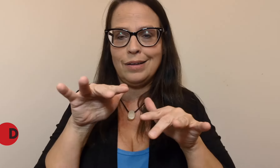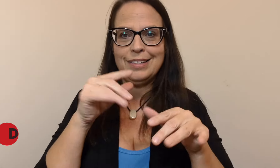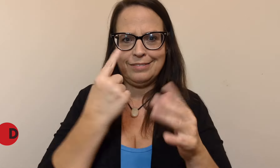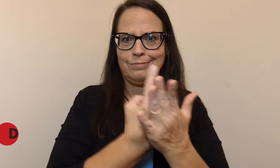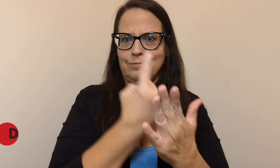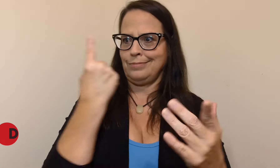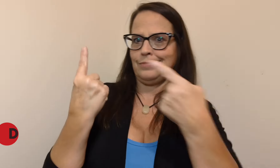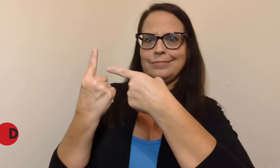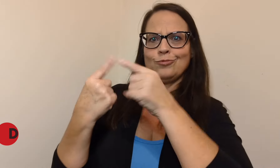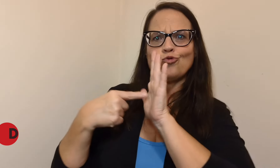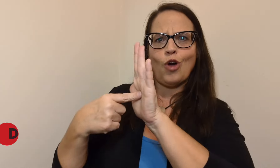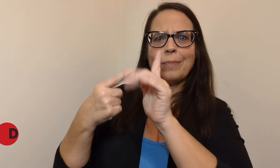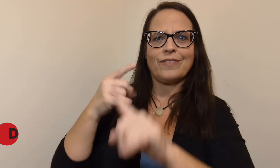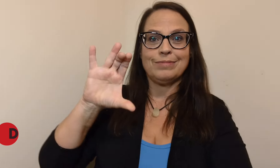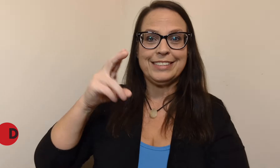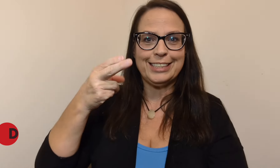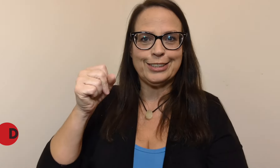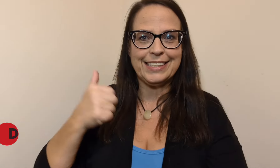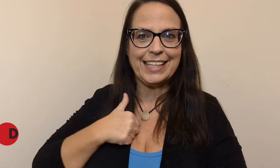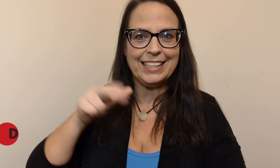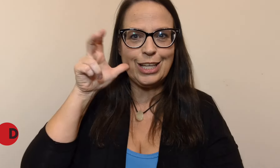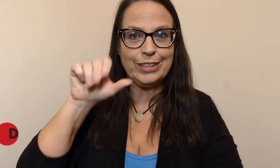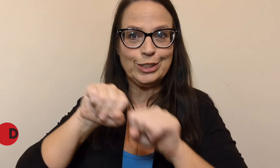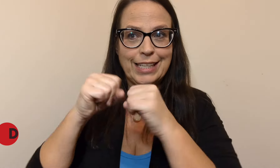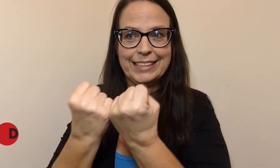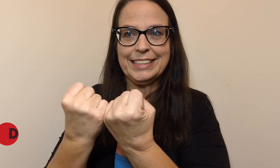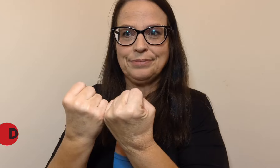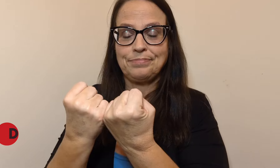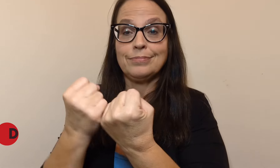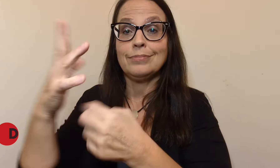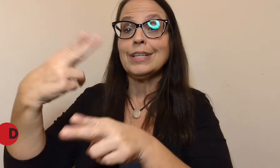recommendations includes a representative of the Canadian Hearing Society.